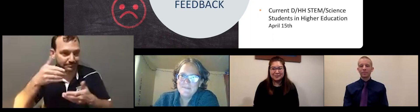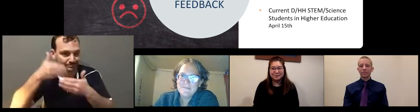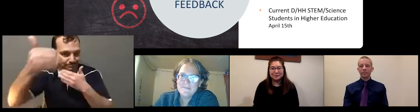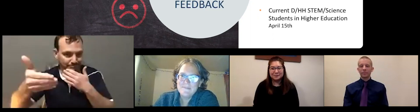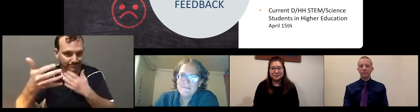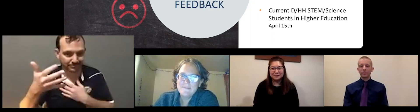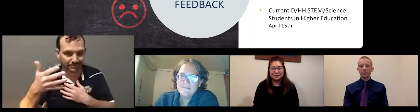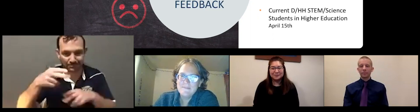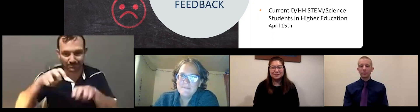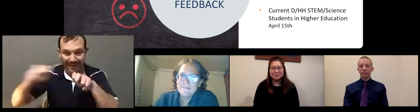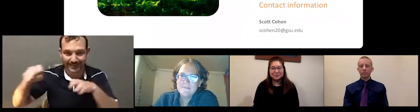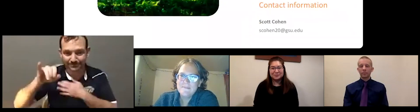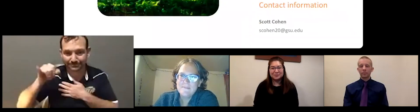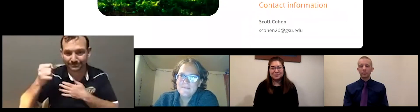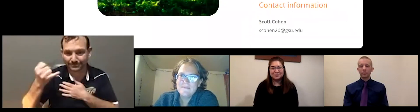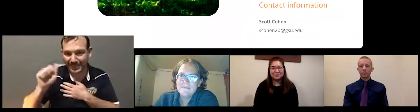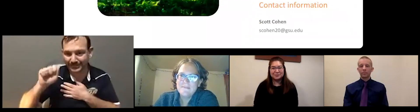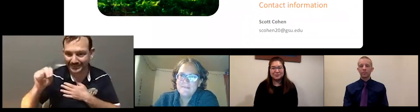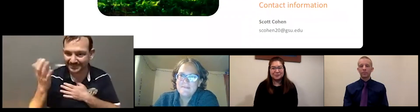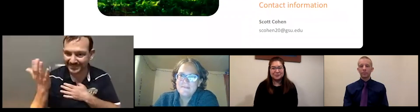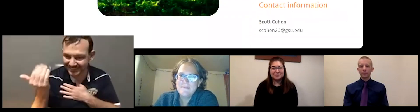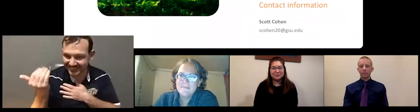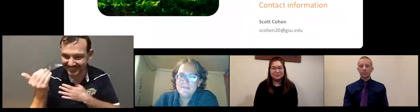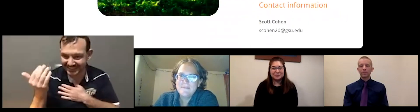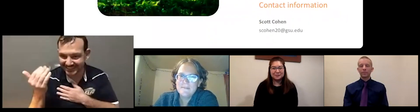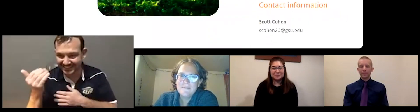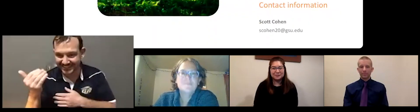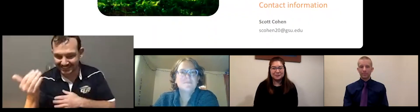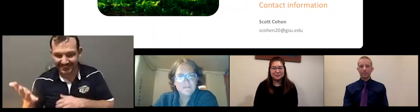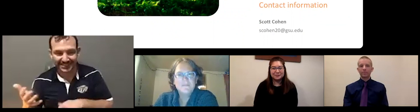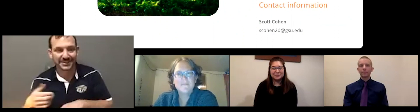Now, our next panel is on January 15th.